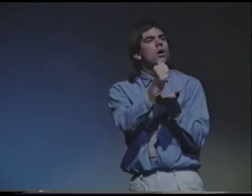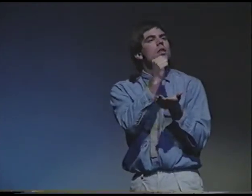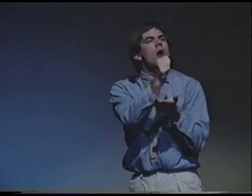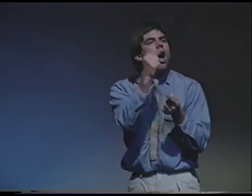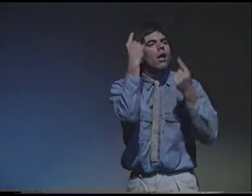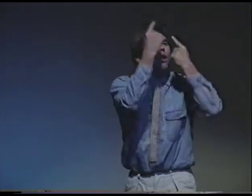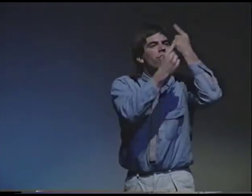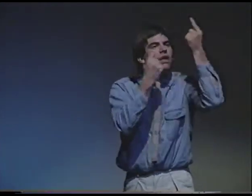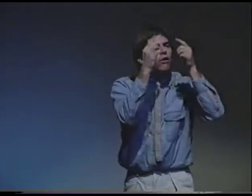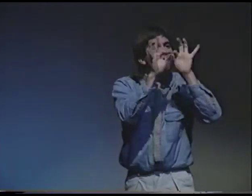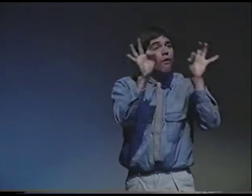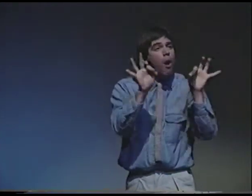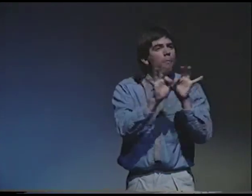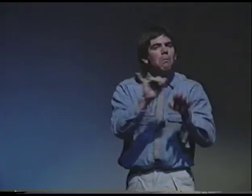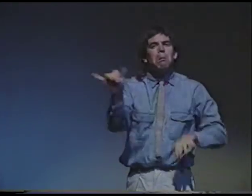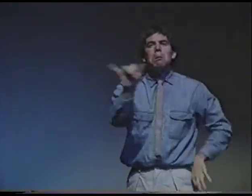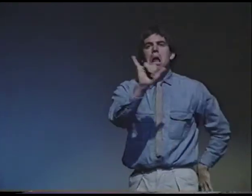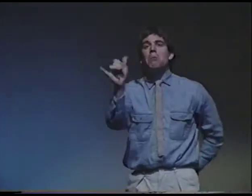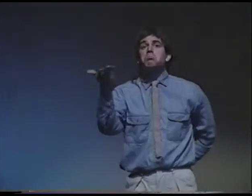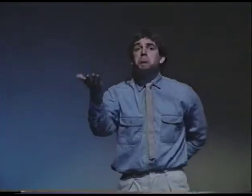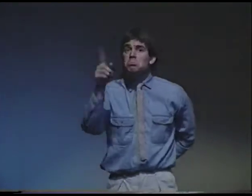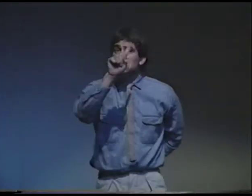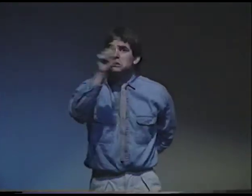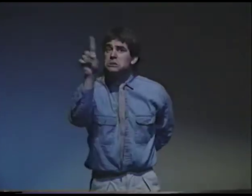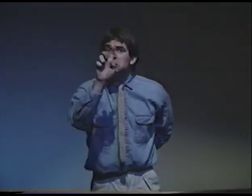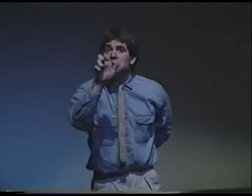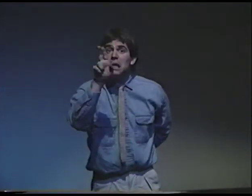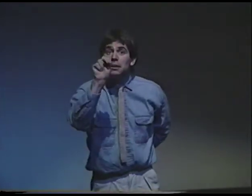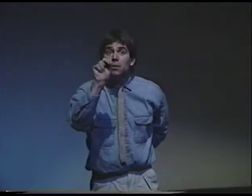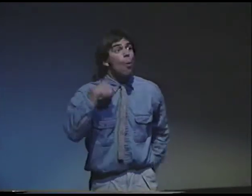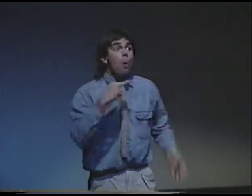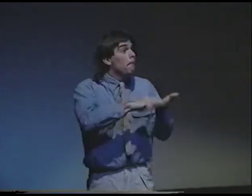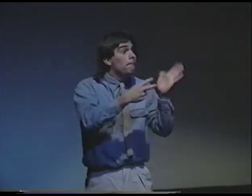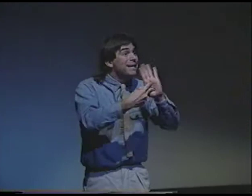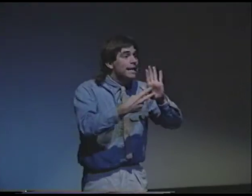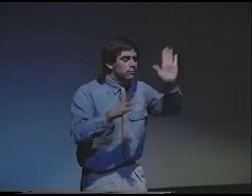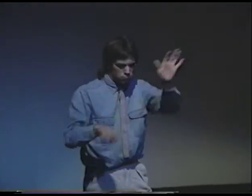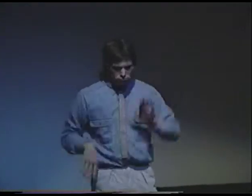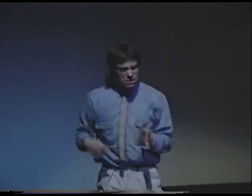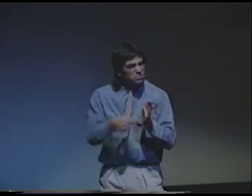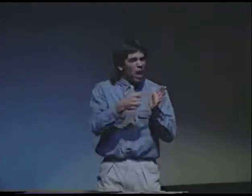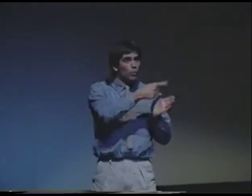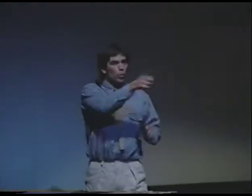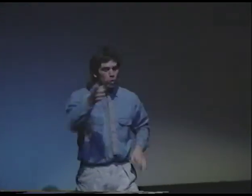then you can express it through a non-thinking form like zen,